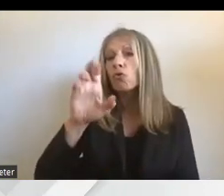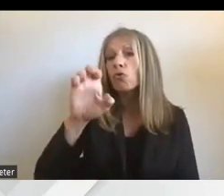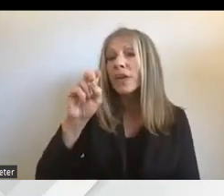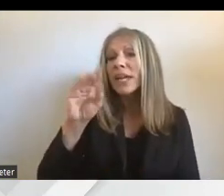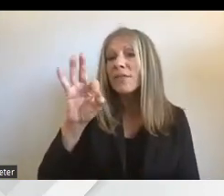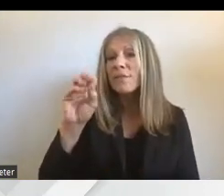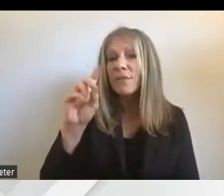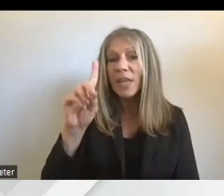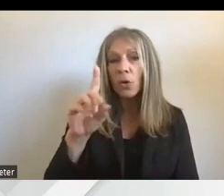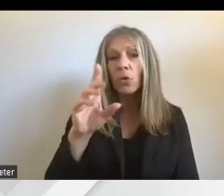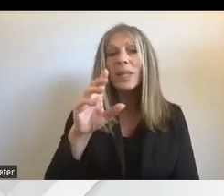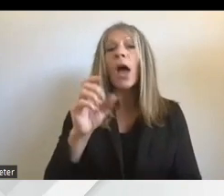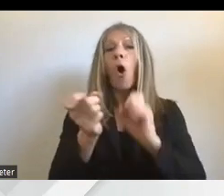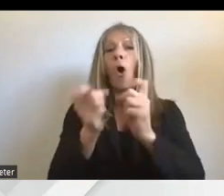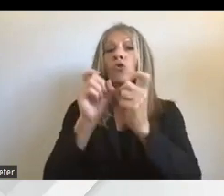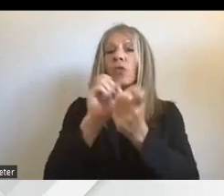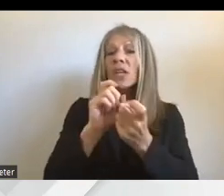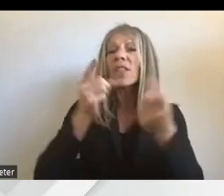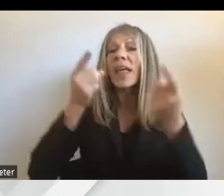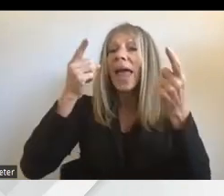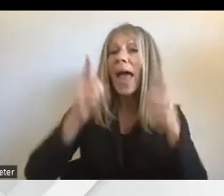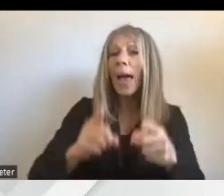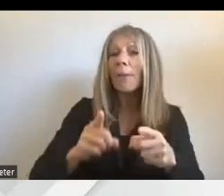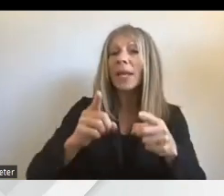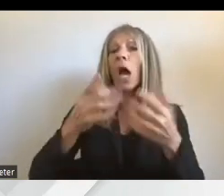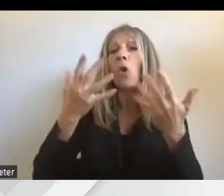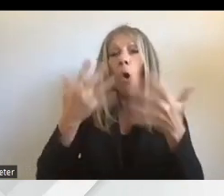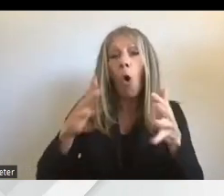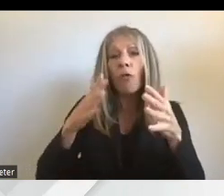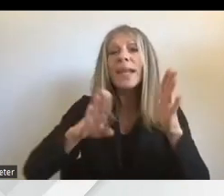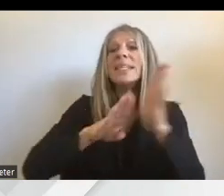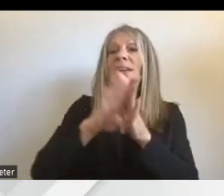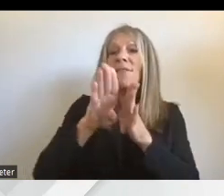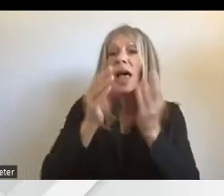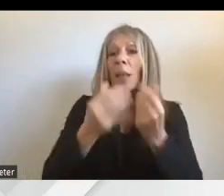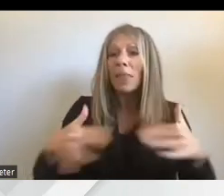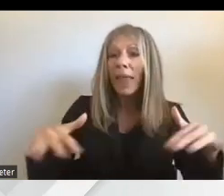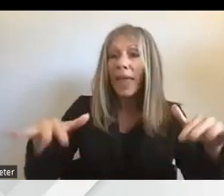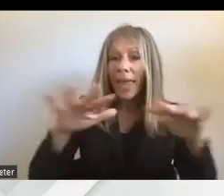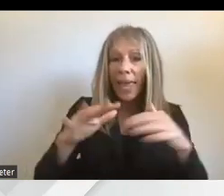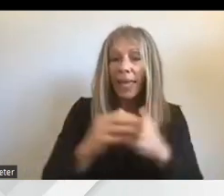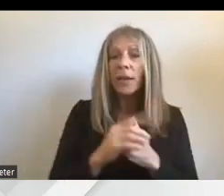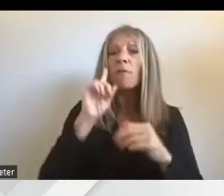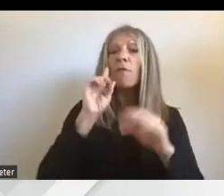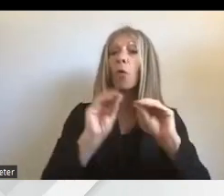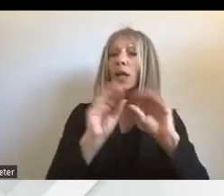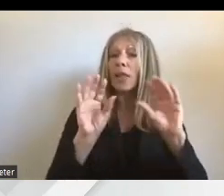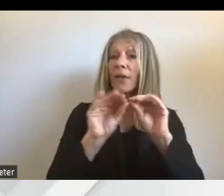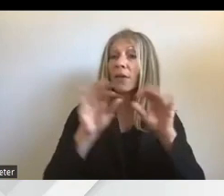and alterations which take place on developed land. For clarity, we defined